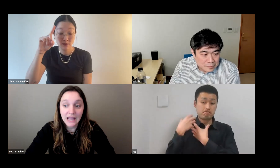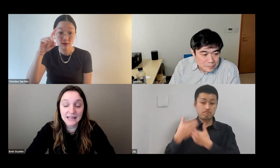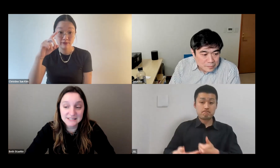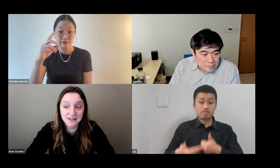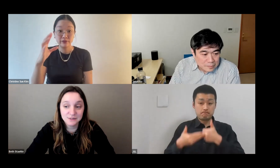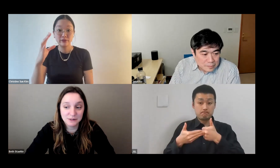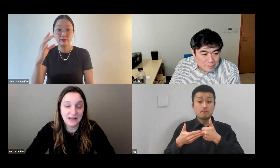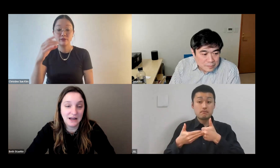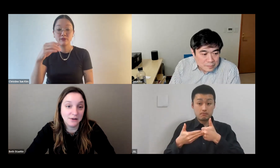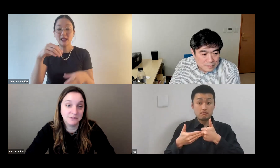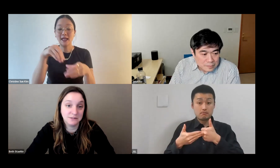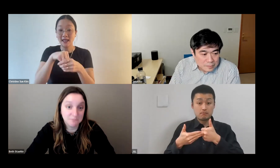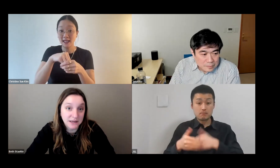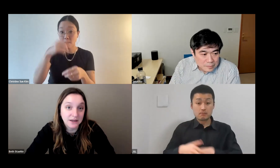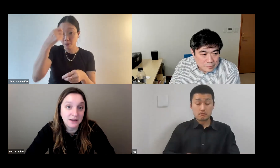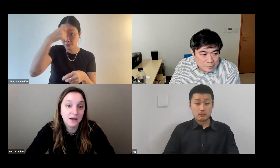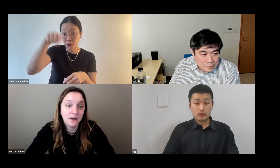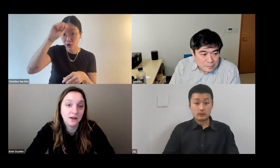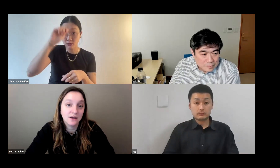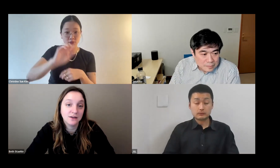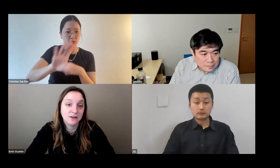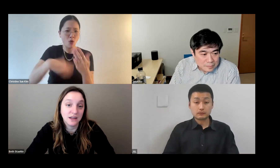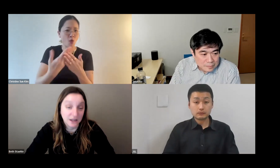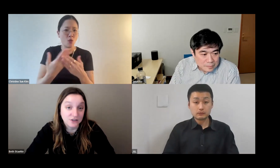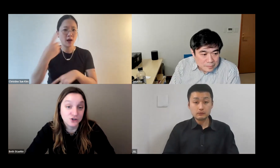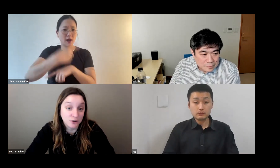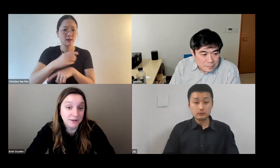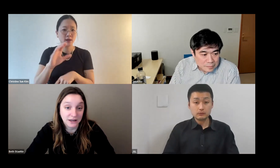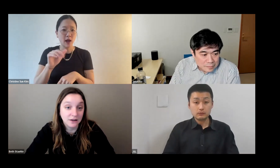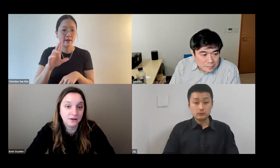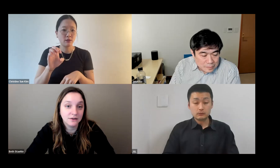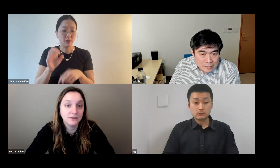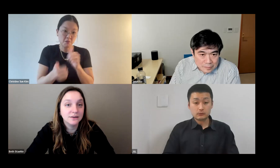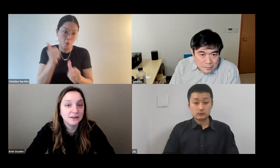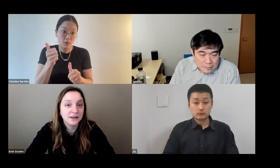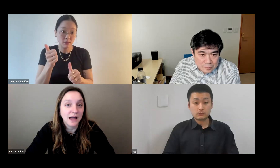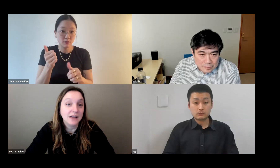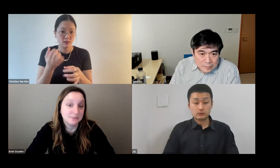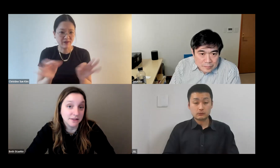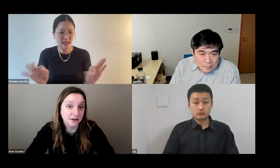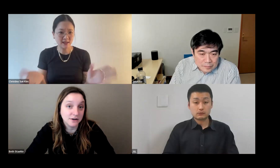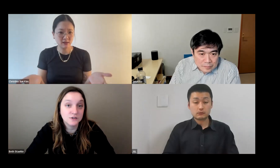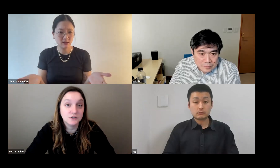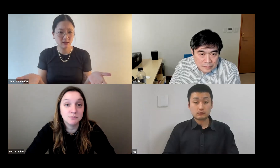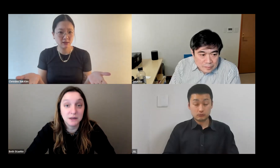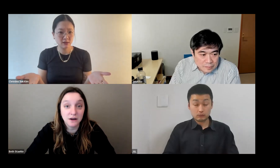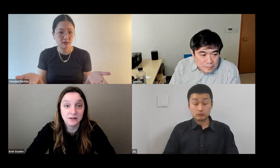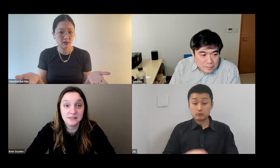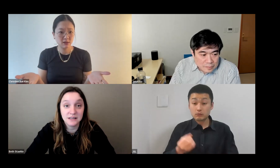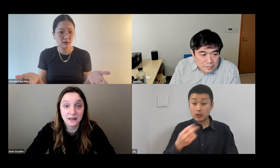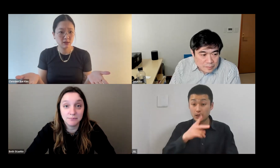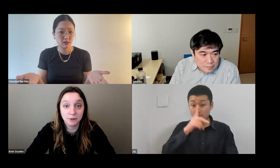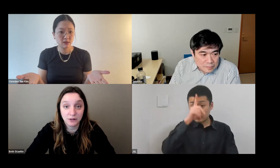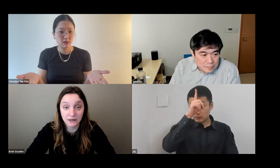it does really help to be in Germany as a mother, because in Berlin